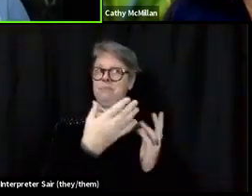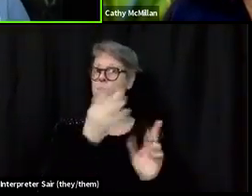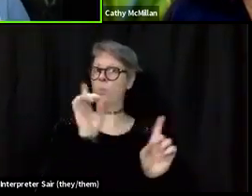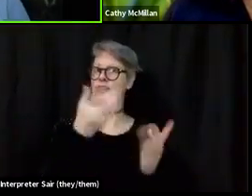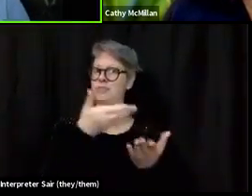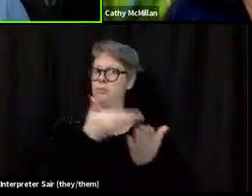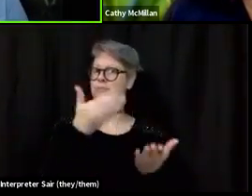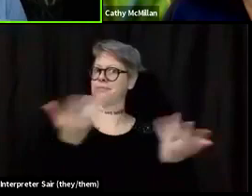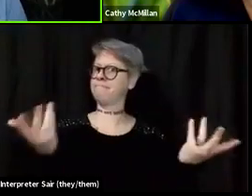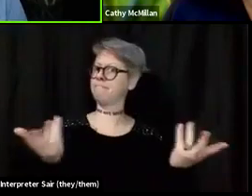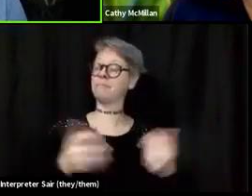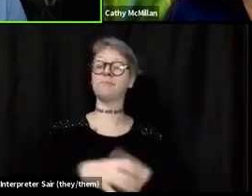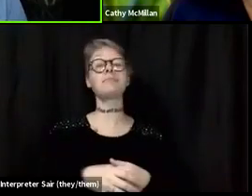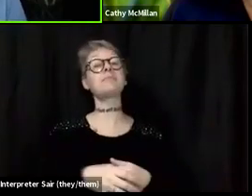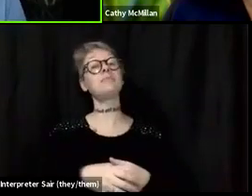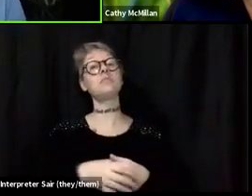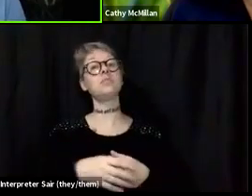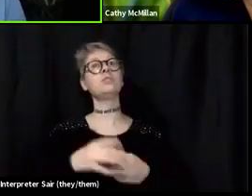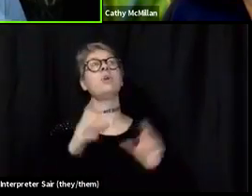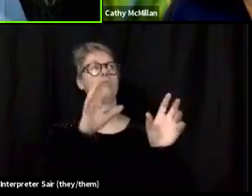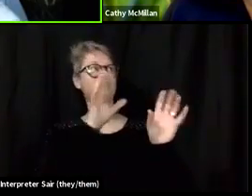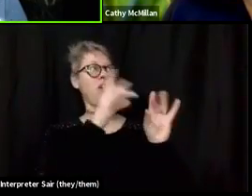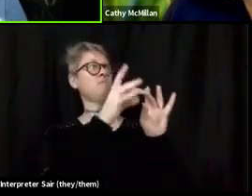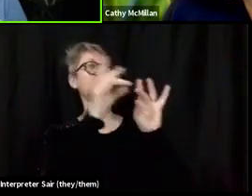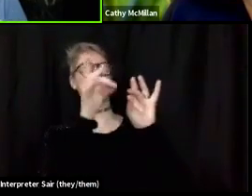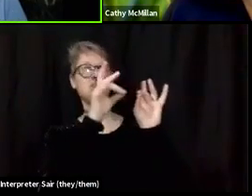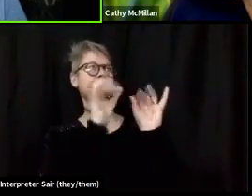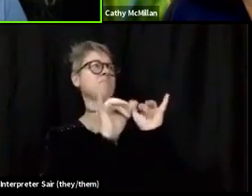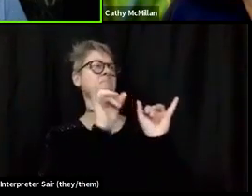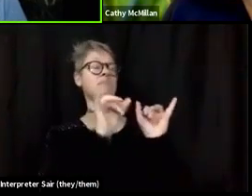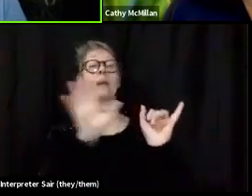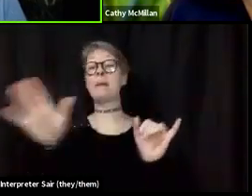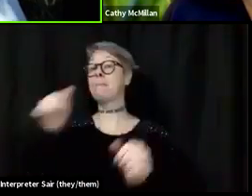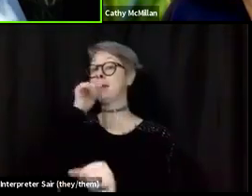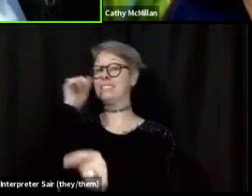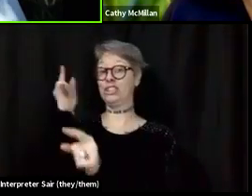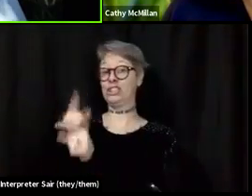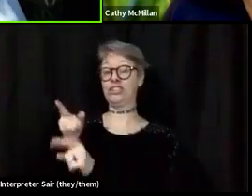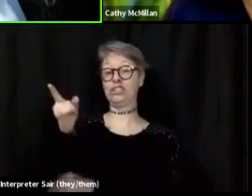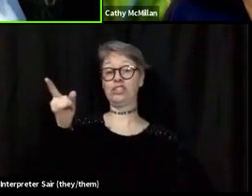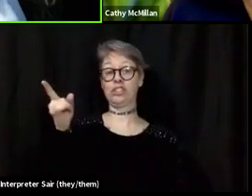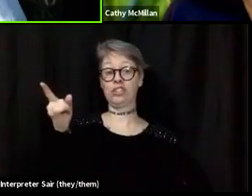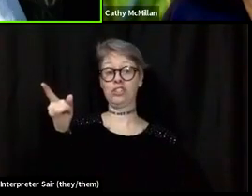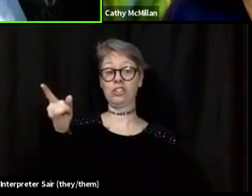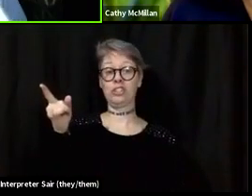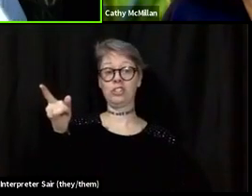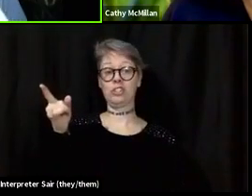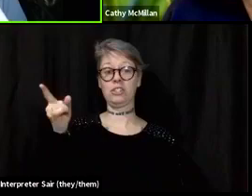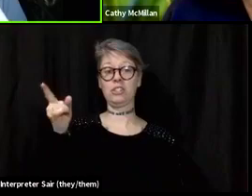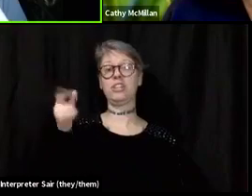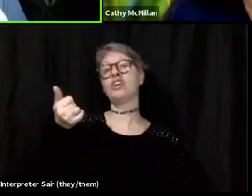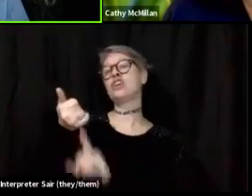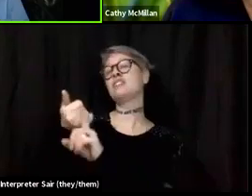say that a lot. And so our people kept saying that And so our people kept saying that and then my sister who is